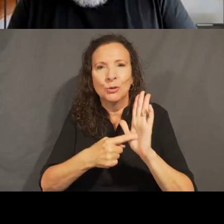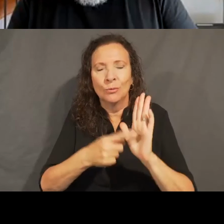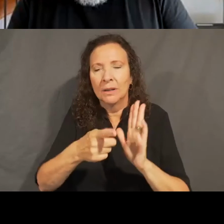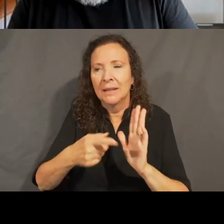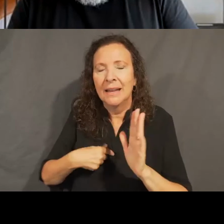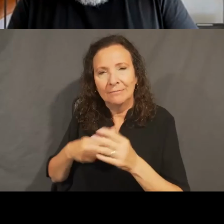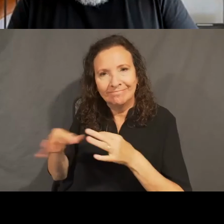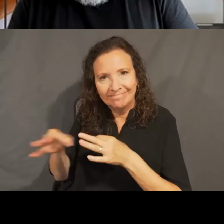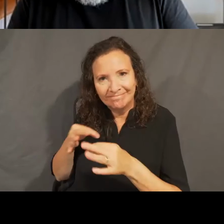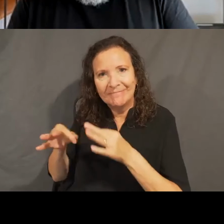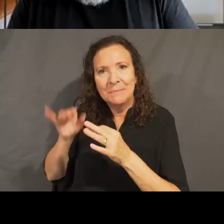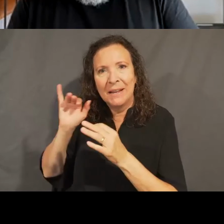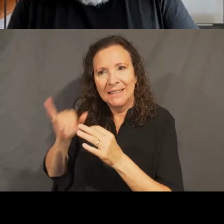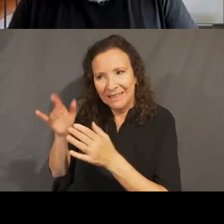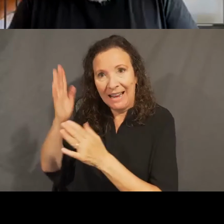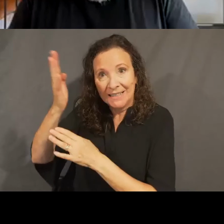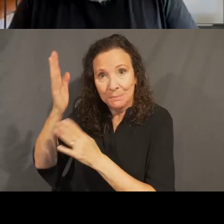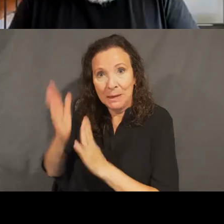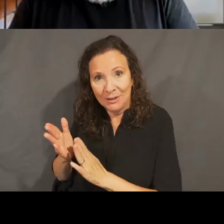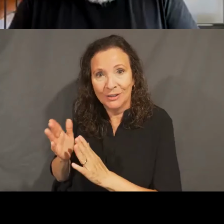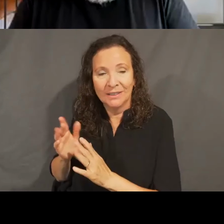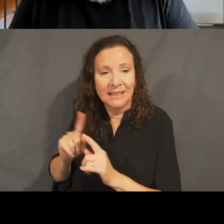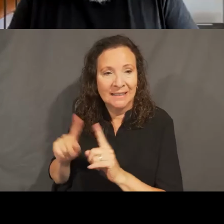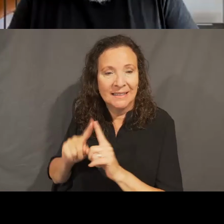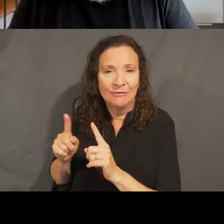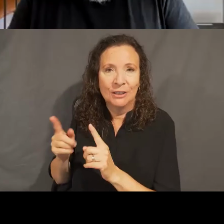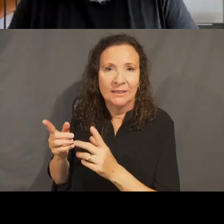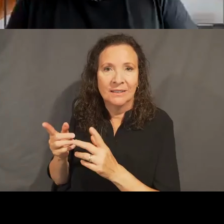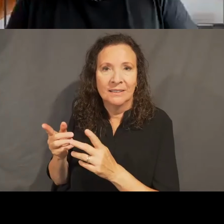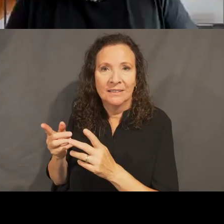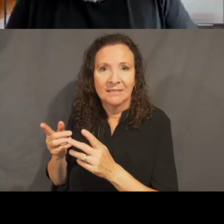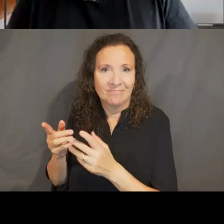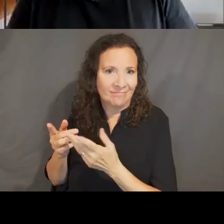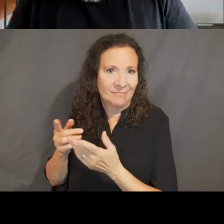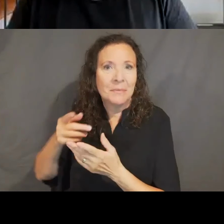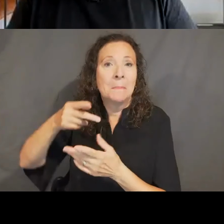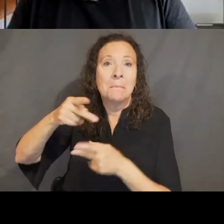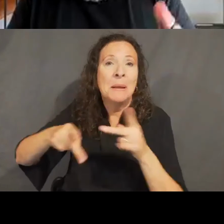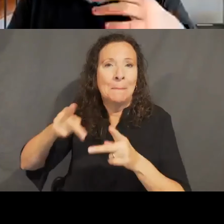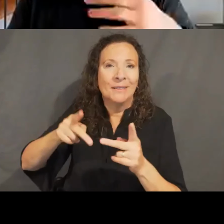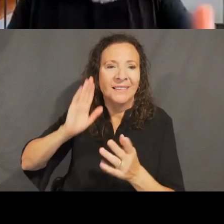and bring us back to this next document here. And then you get a document like this one.